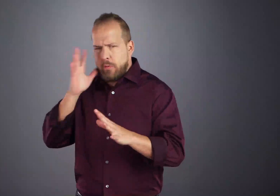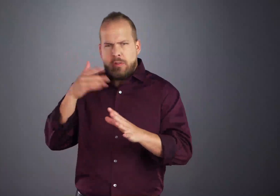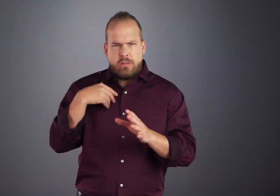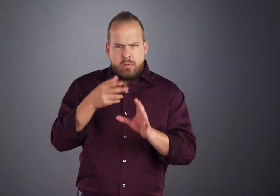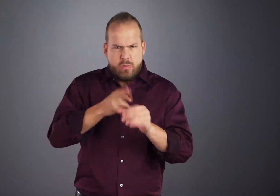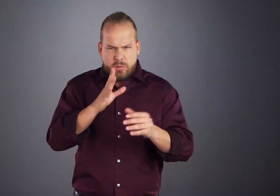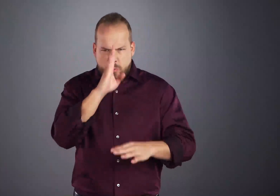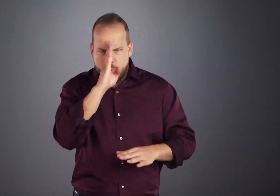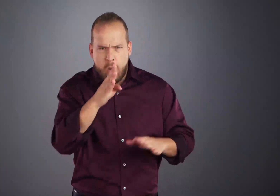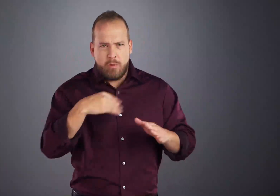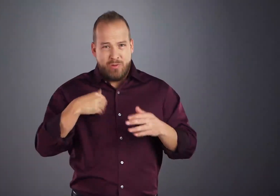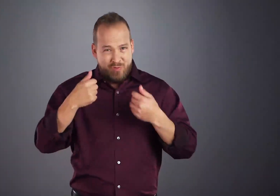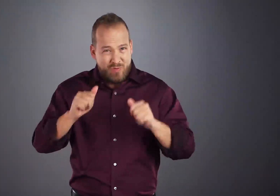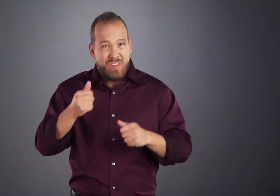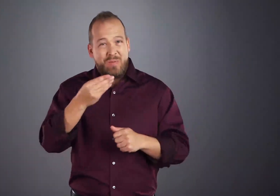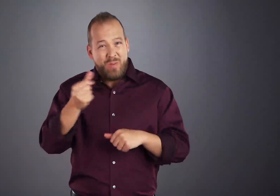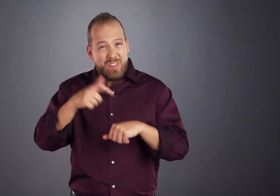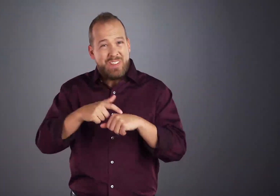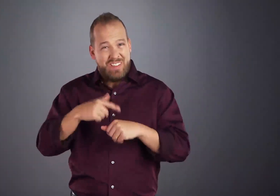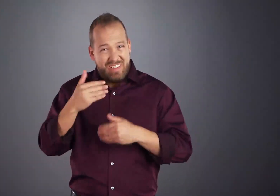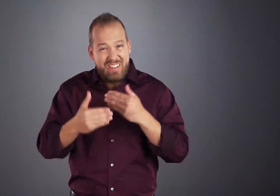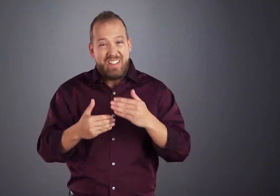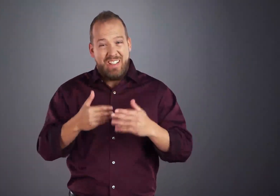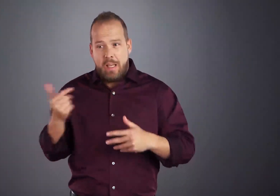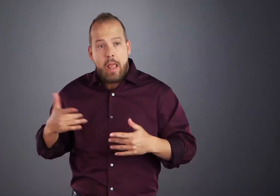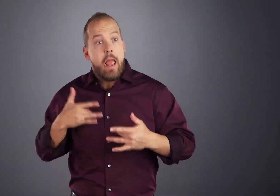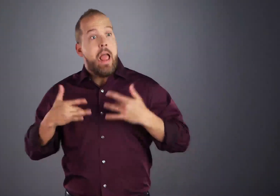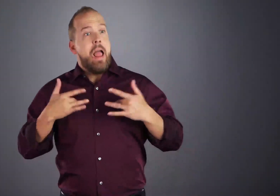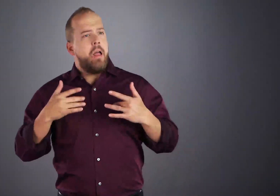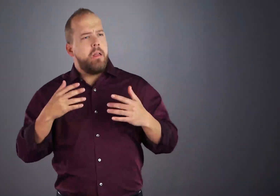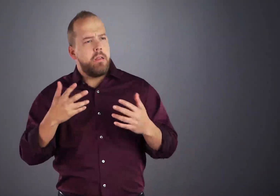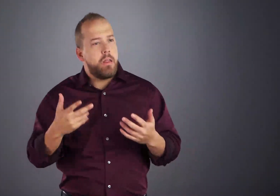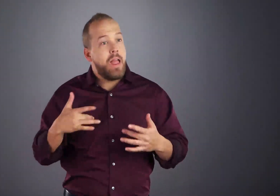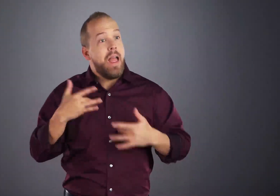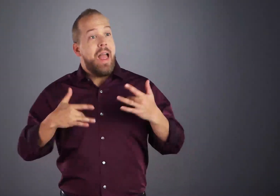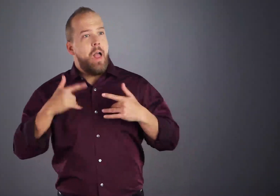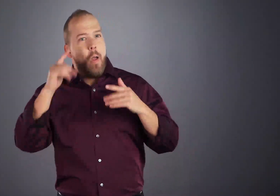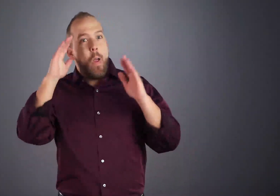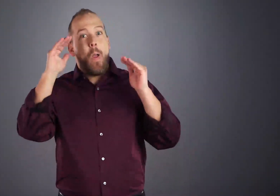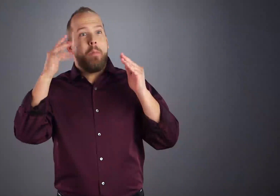my mother-in-law died, my wife and father-in-law became ill.